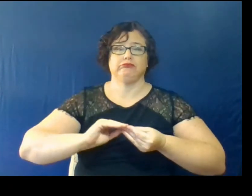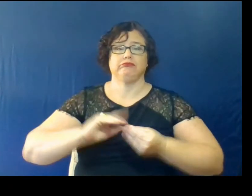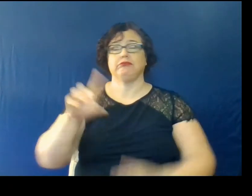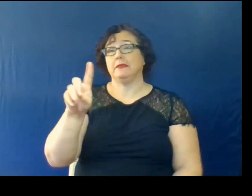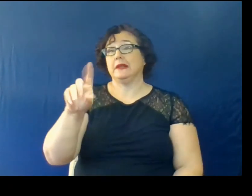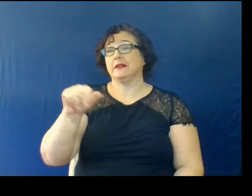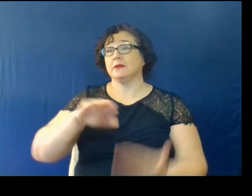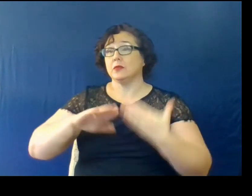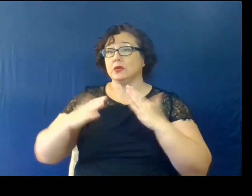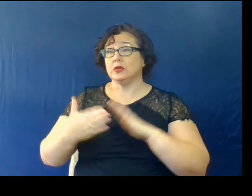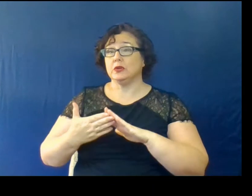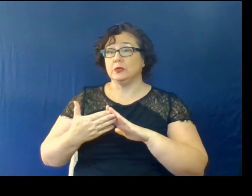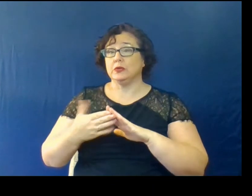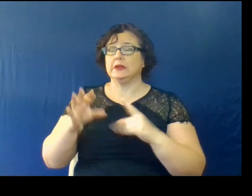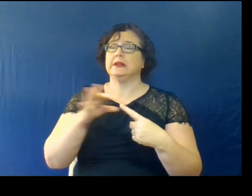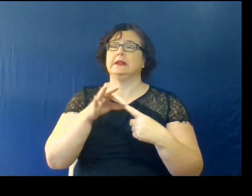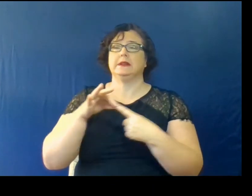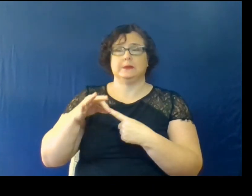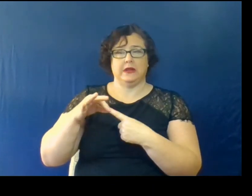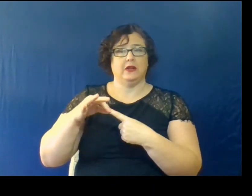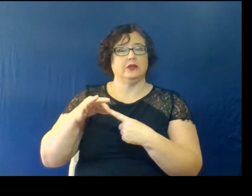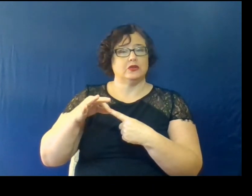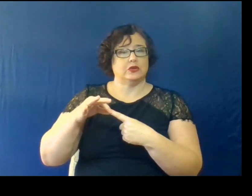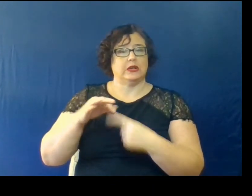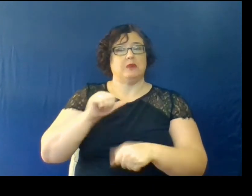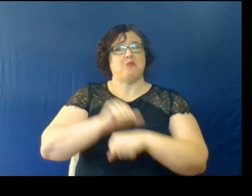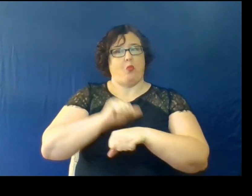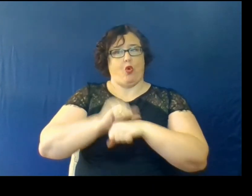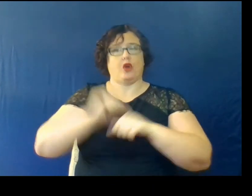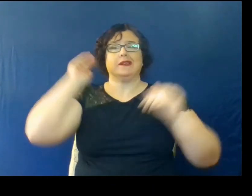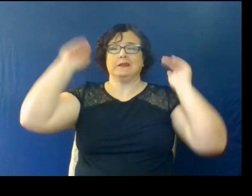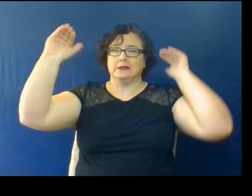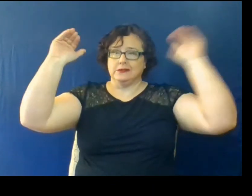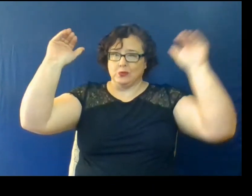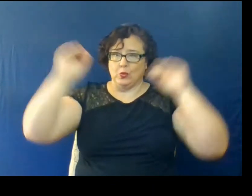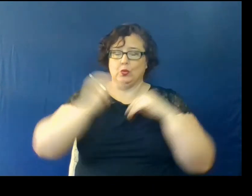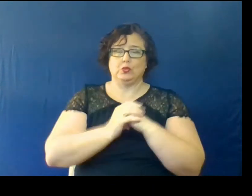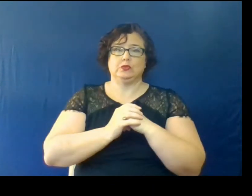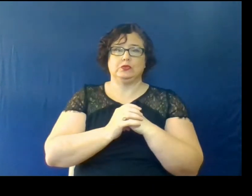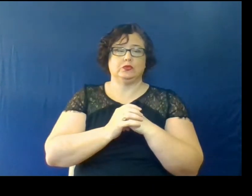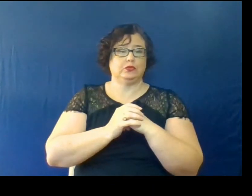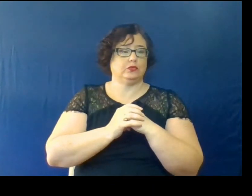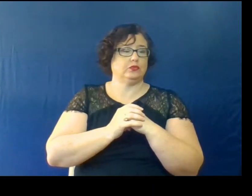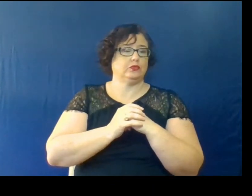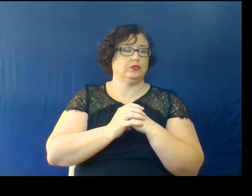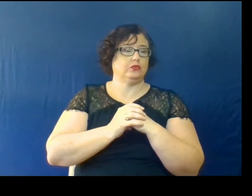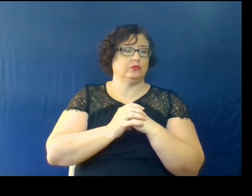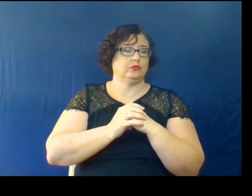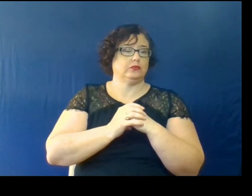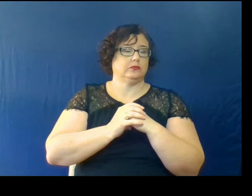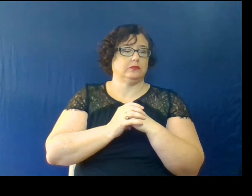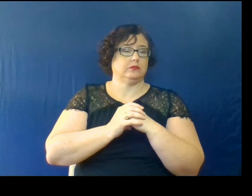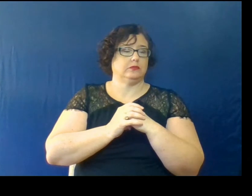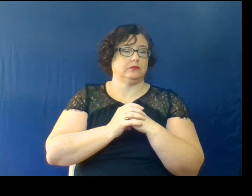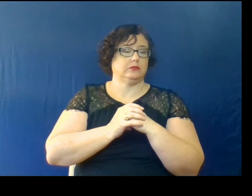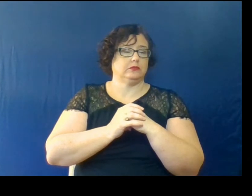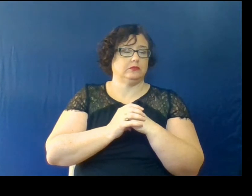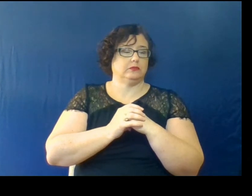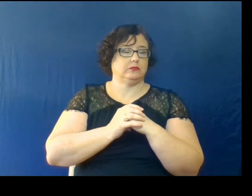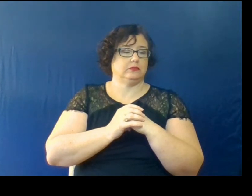particularly among working age adults, when they are employed have a non-discretionary tax